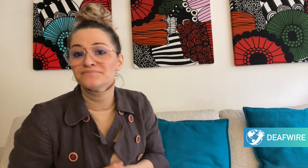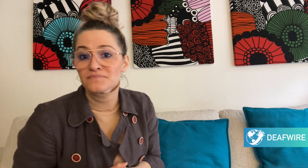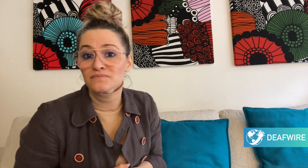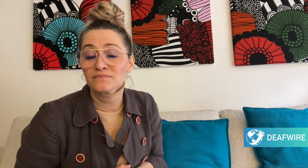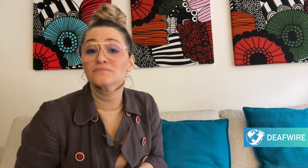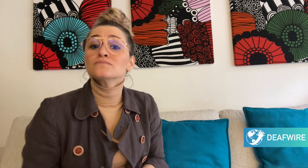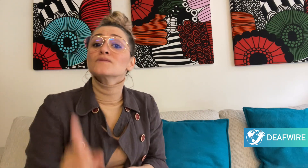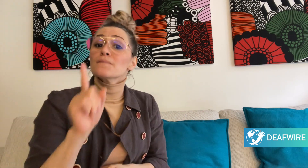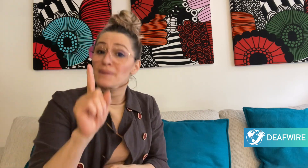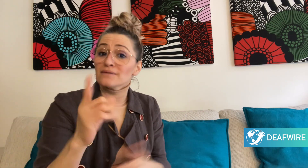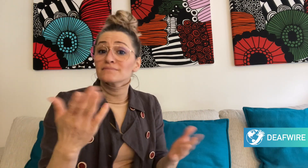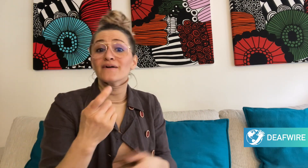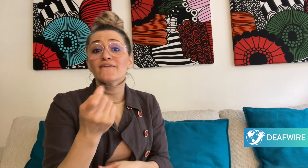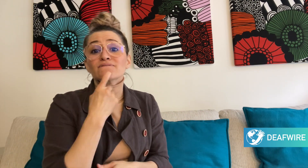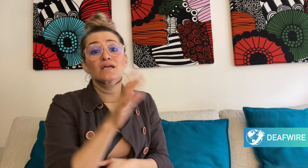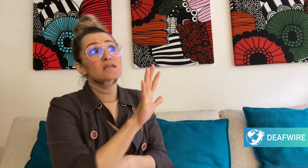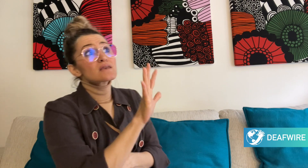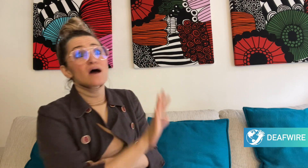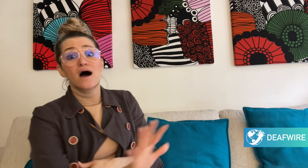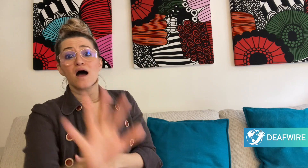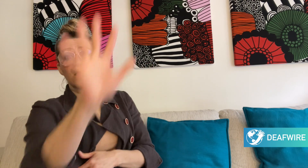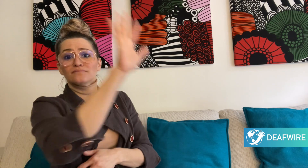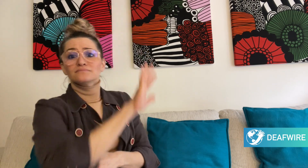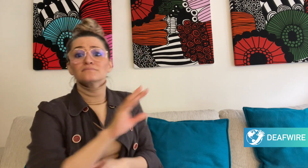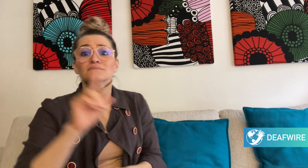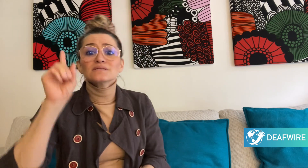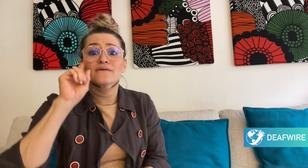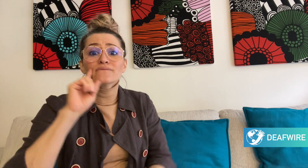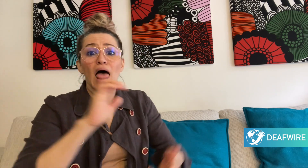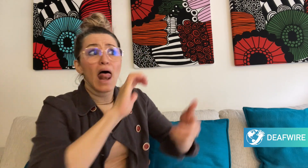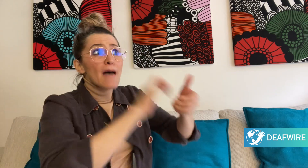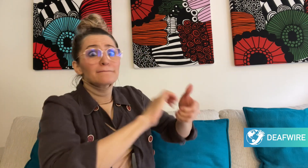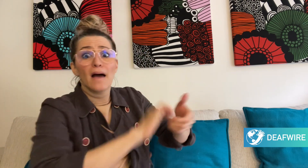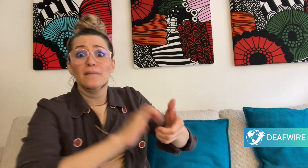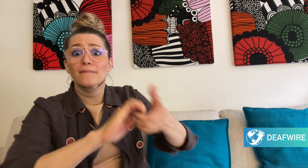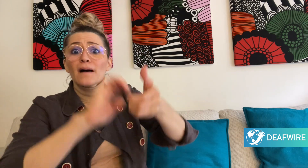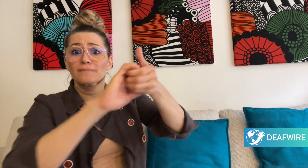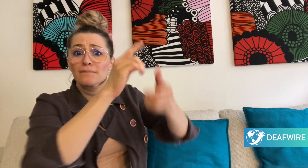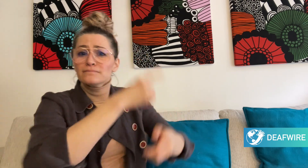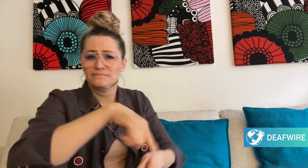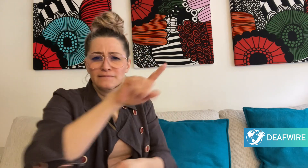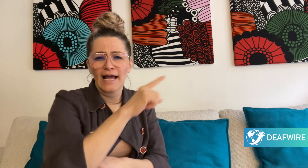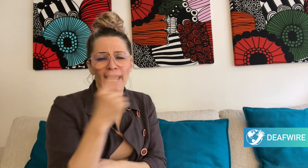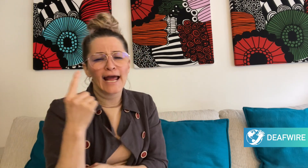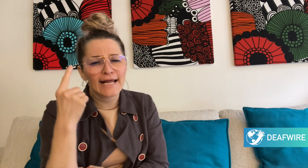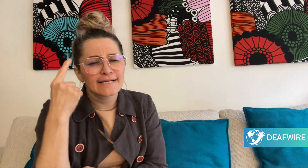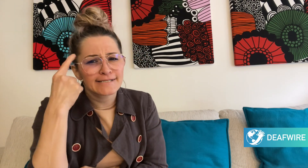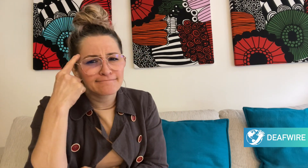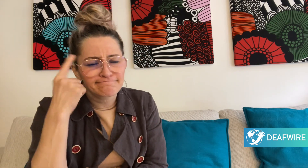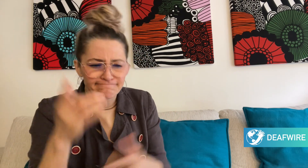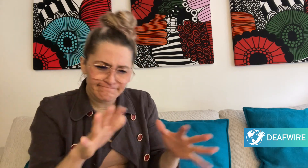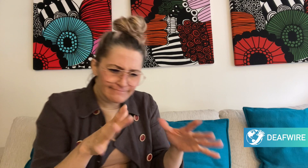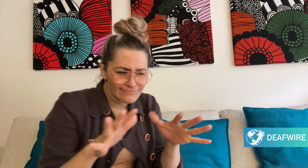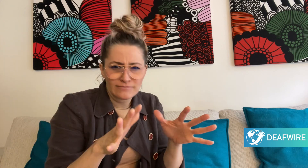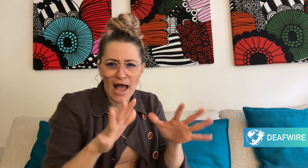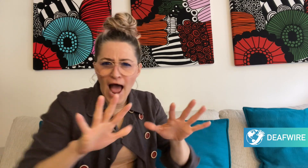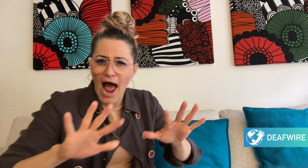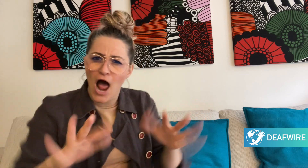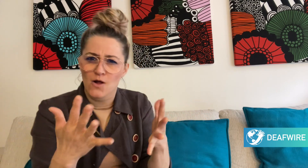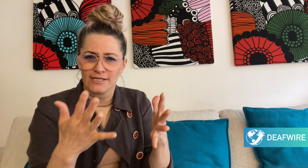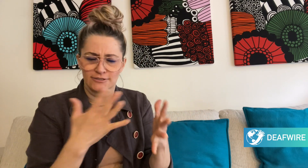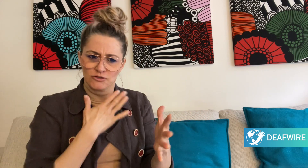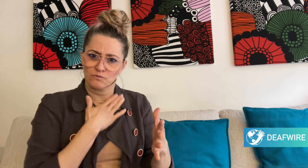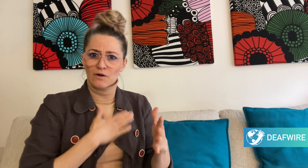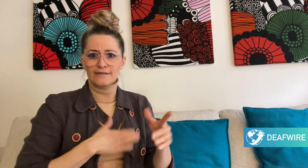at the Deaf club. Although Deaf clubs in Finland have managed